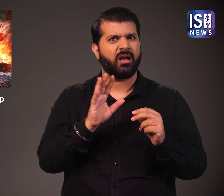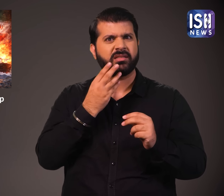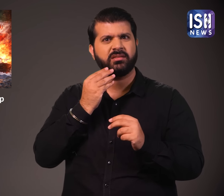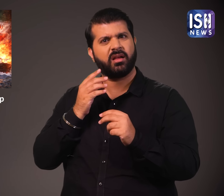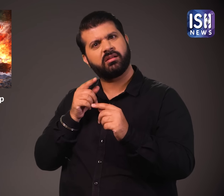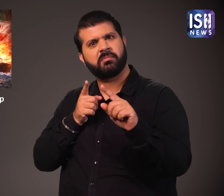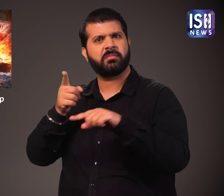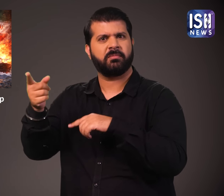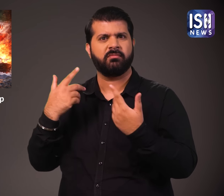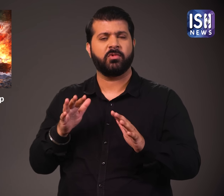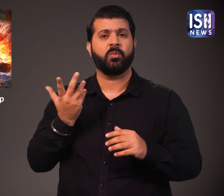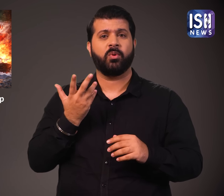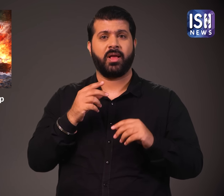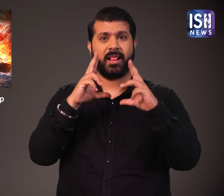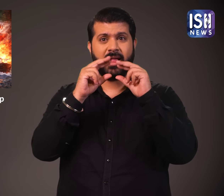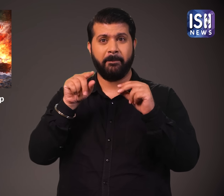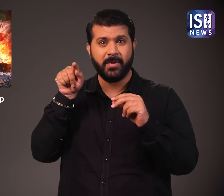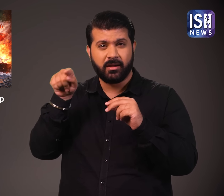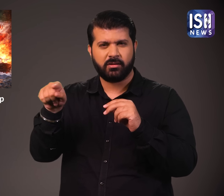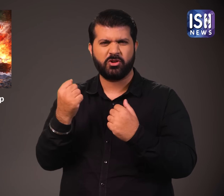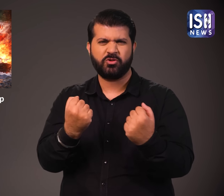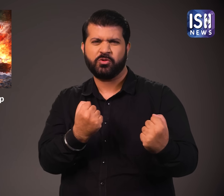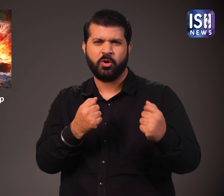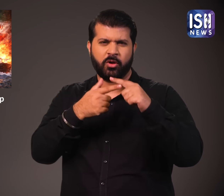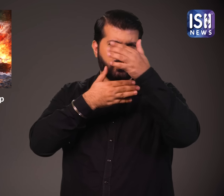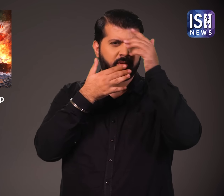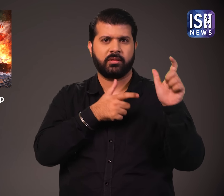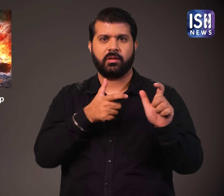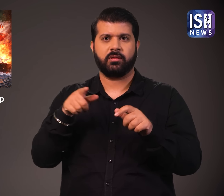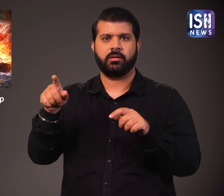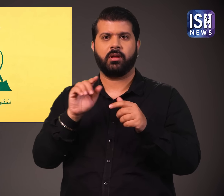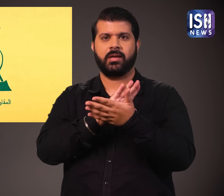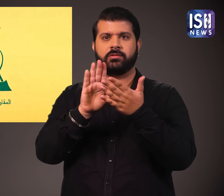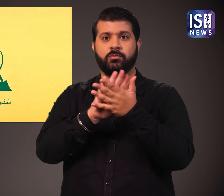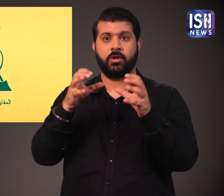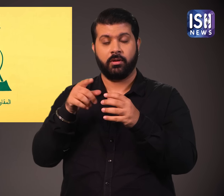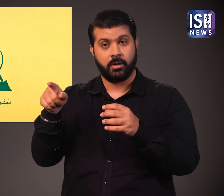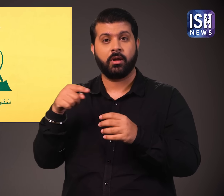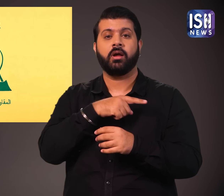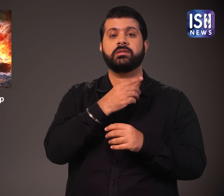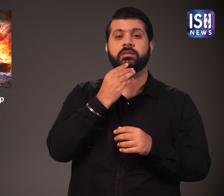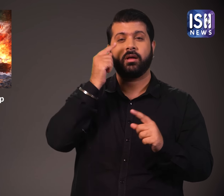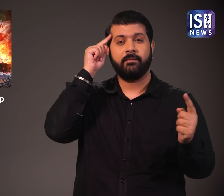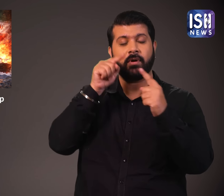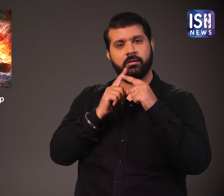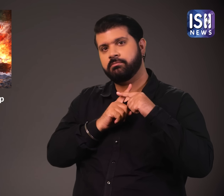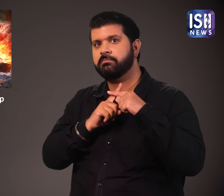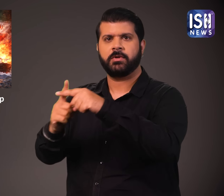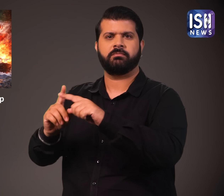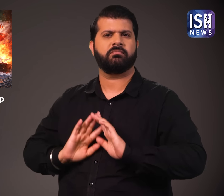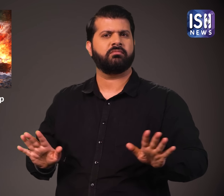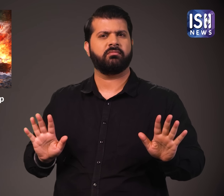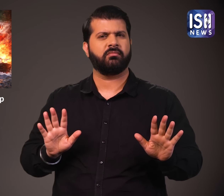Lebanon is known to have a strong base of the Hezbollah, a militant group, which Israel was targeting.